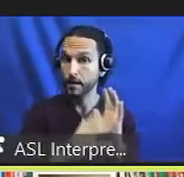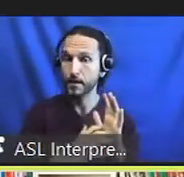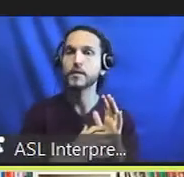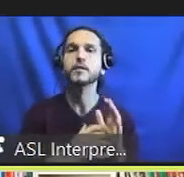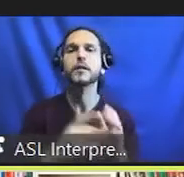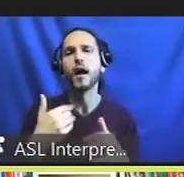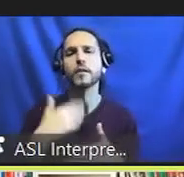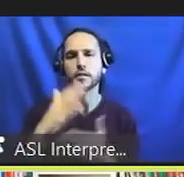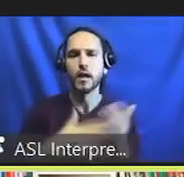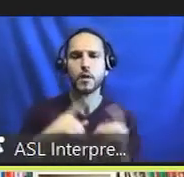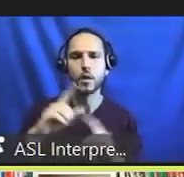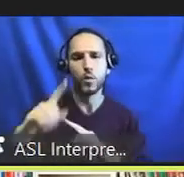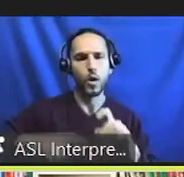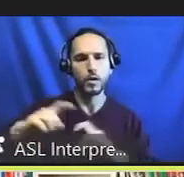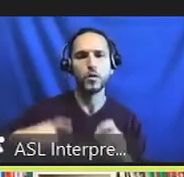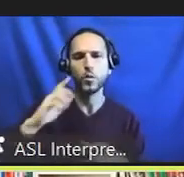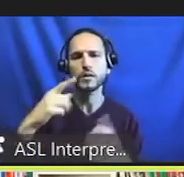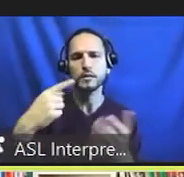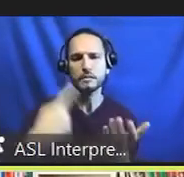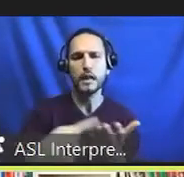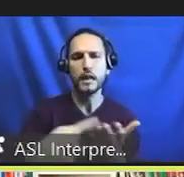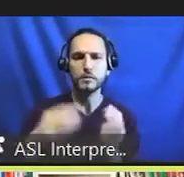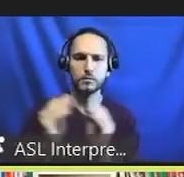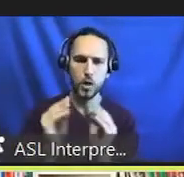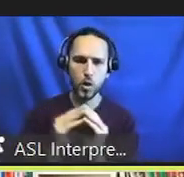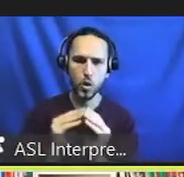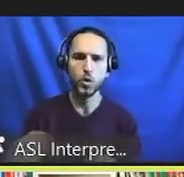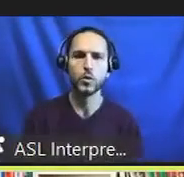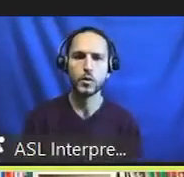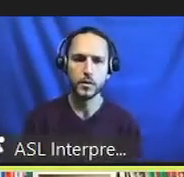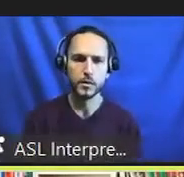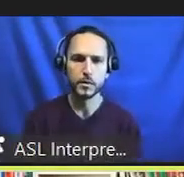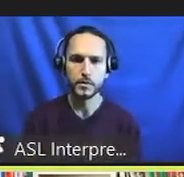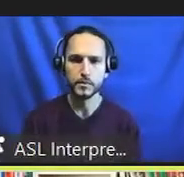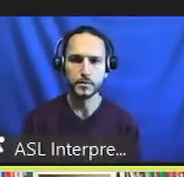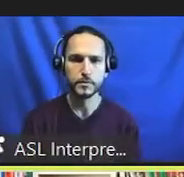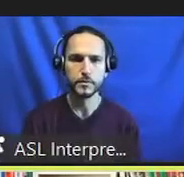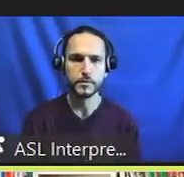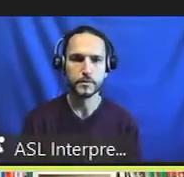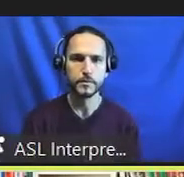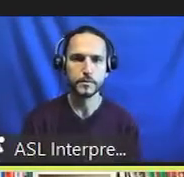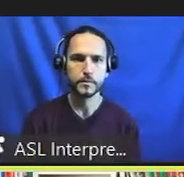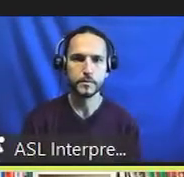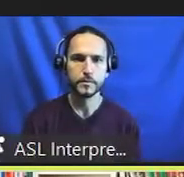But don't worry, we'll dig into the details in a moment.